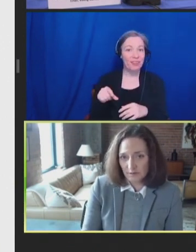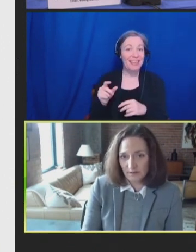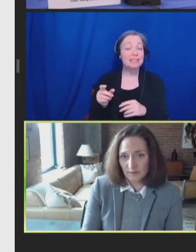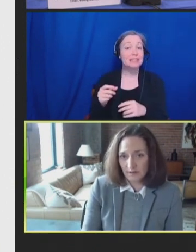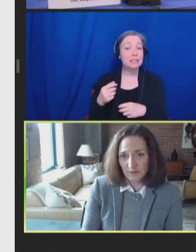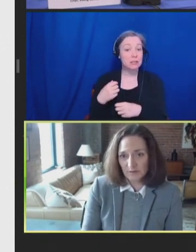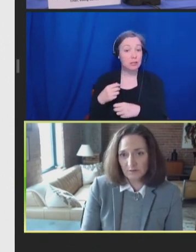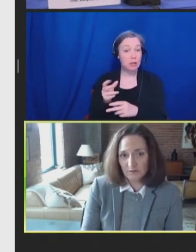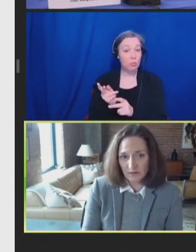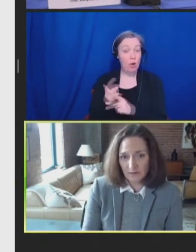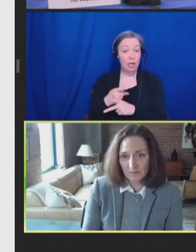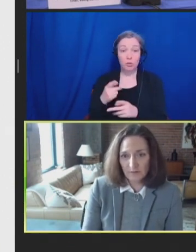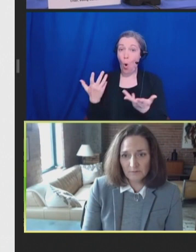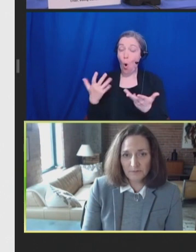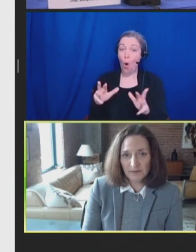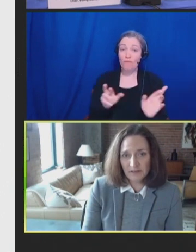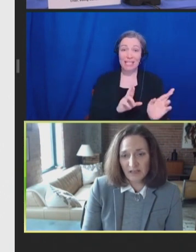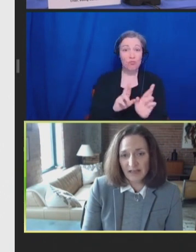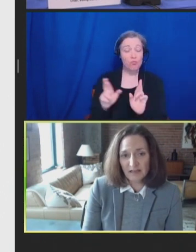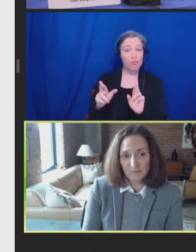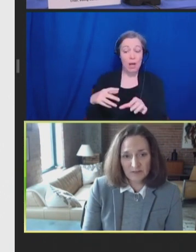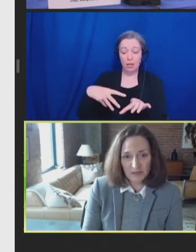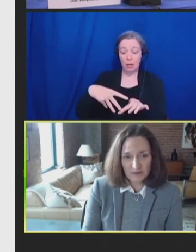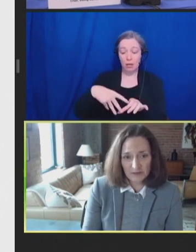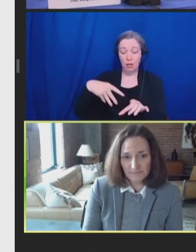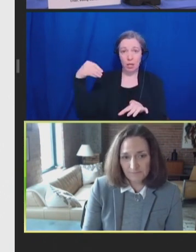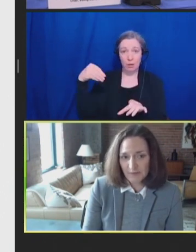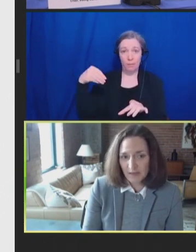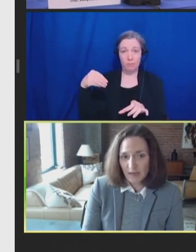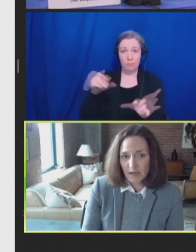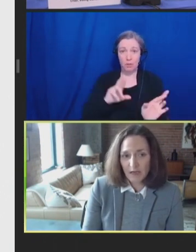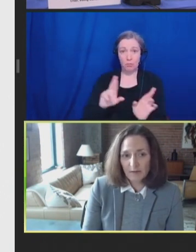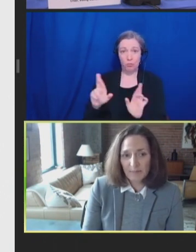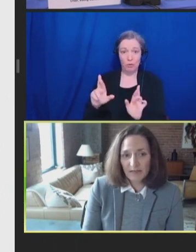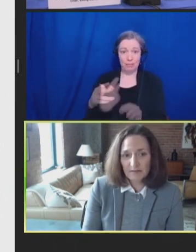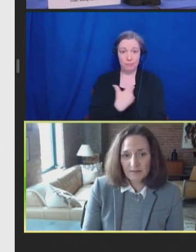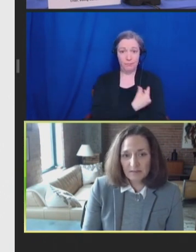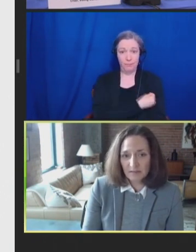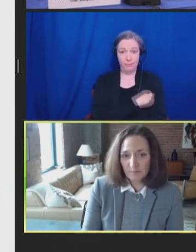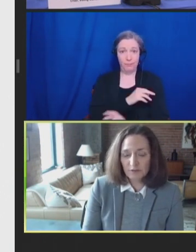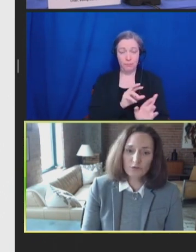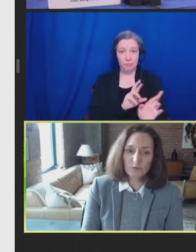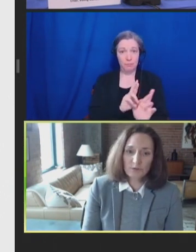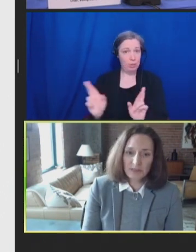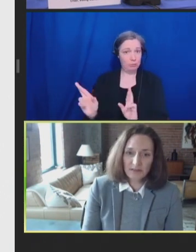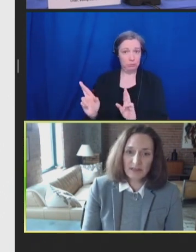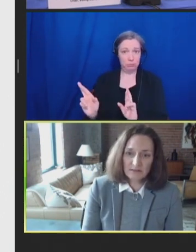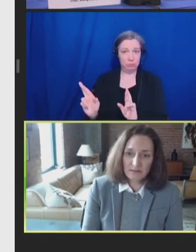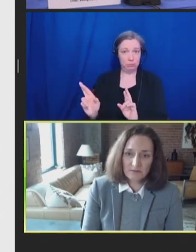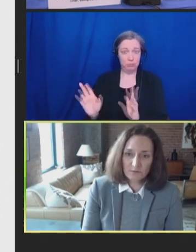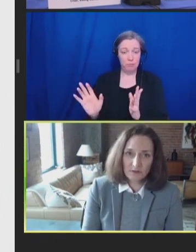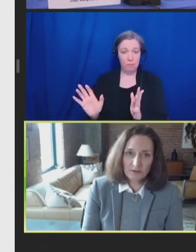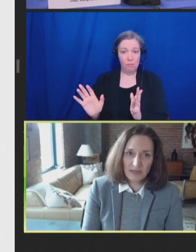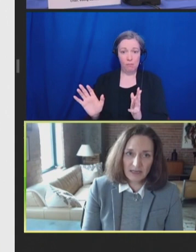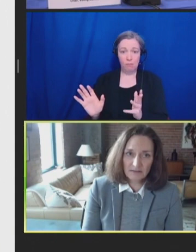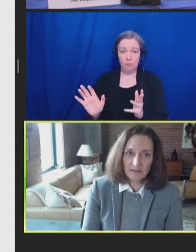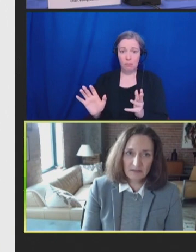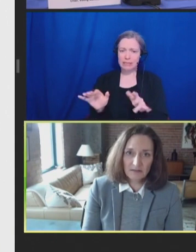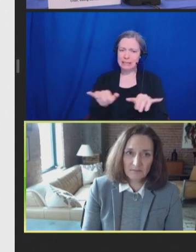syringes and administered via IM injection. It is similar to routine vaccine storage and handling